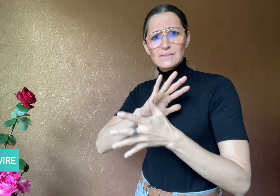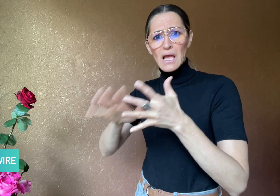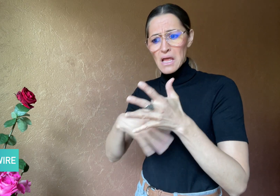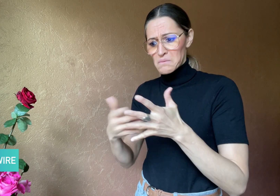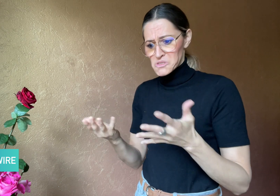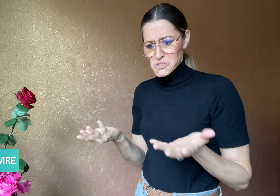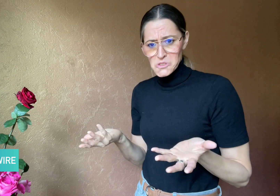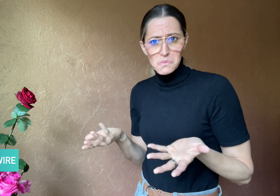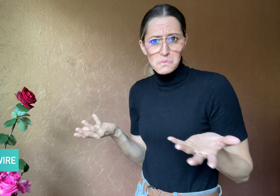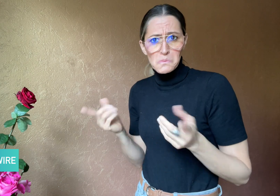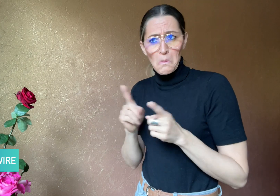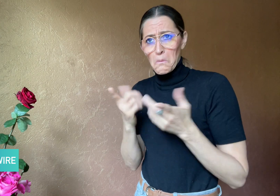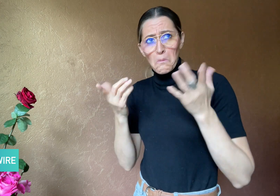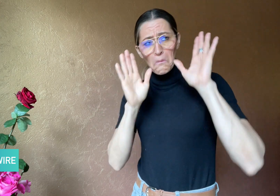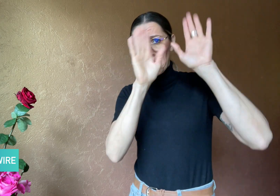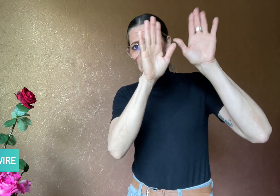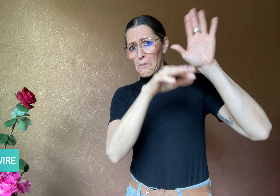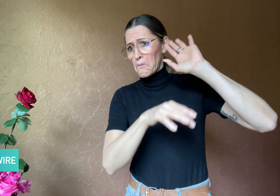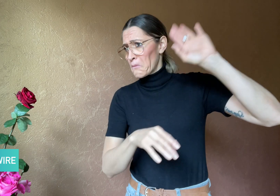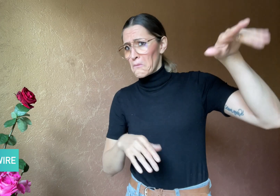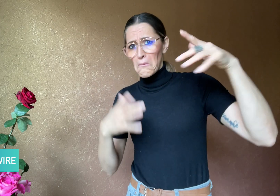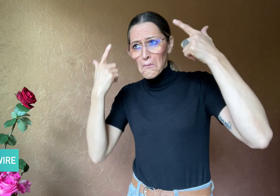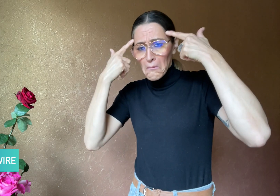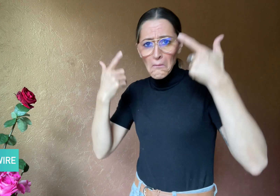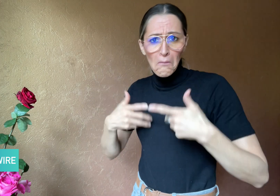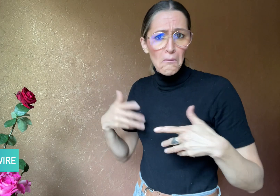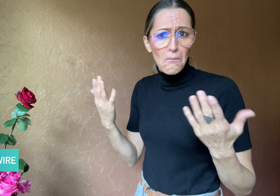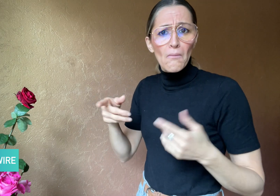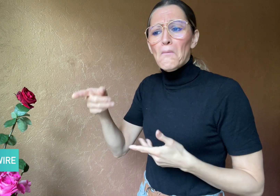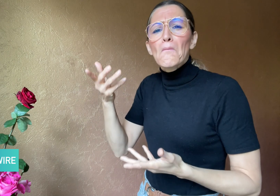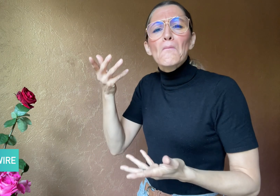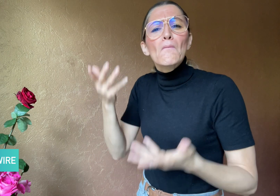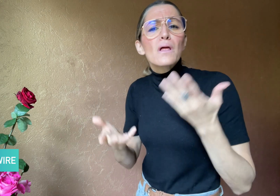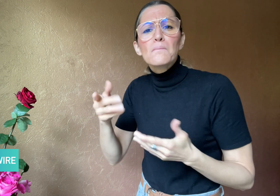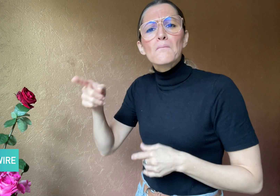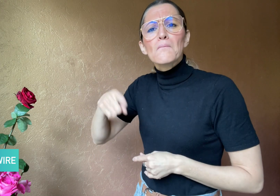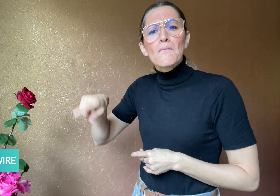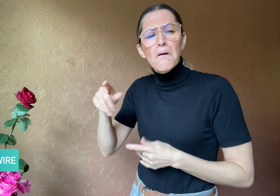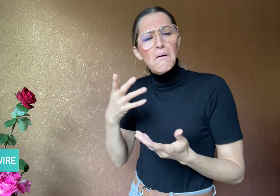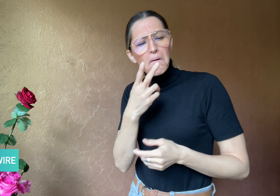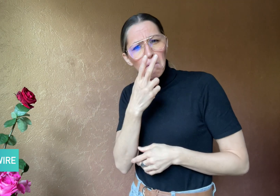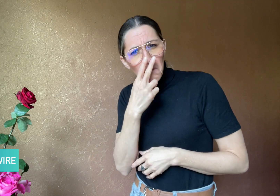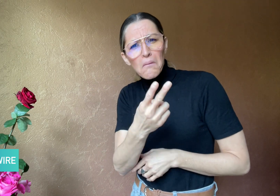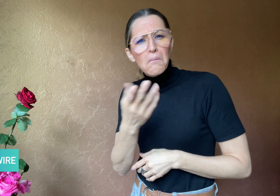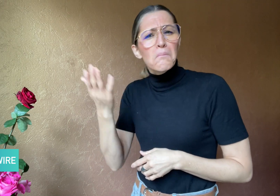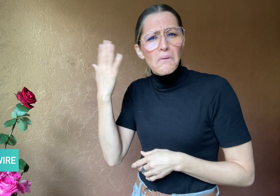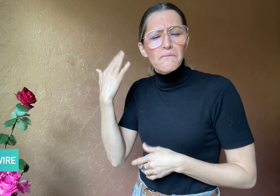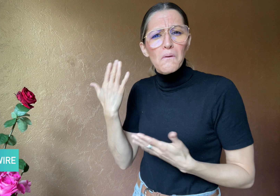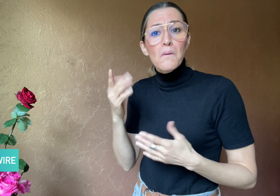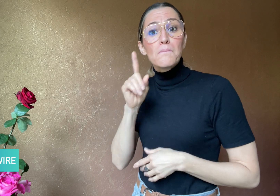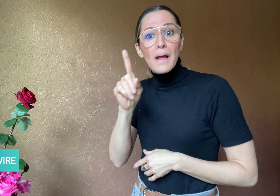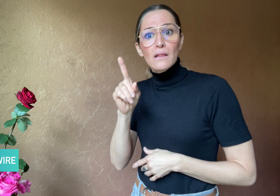they may have seen before but never interacted with,